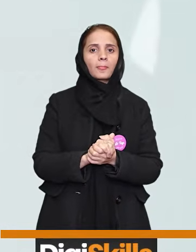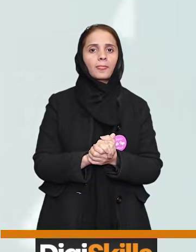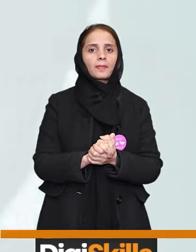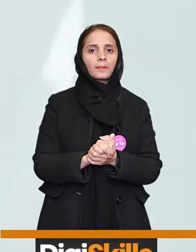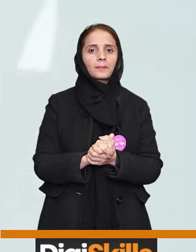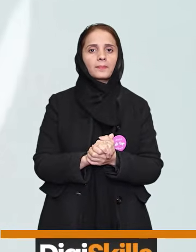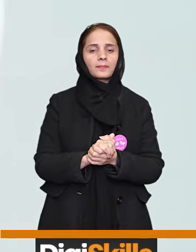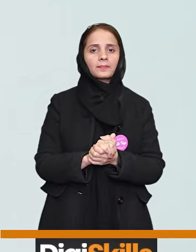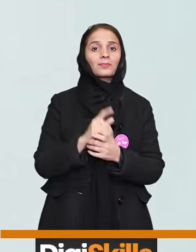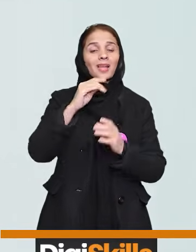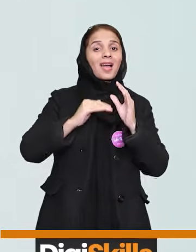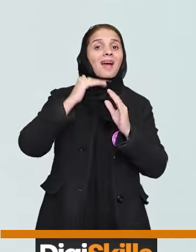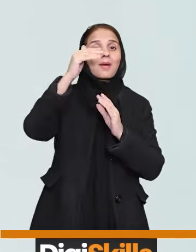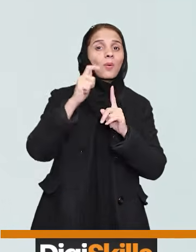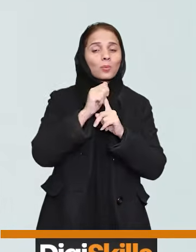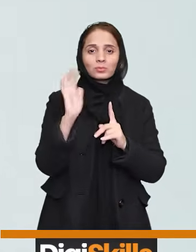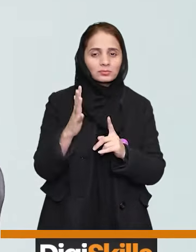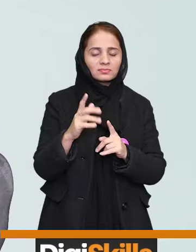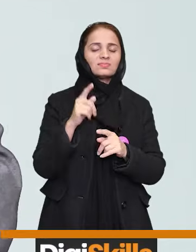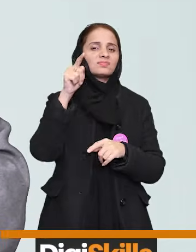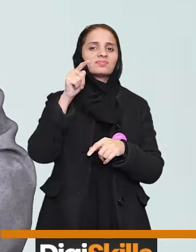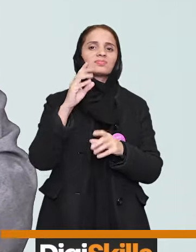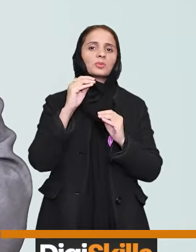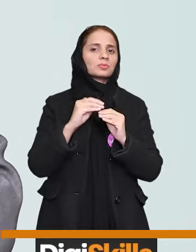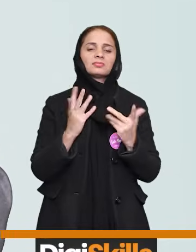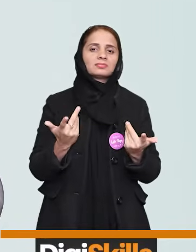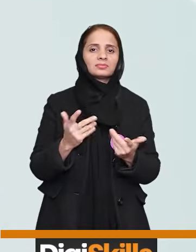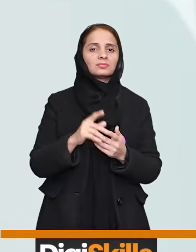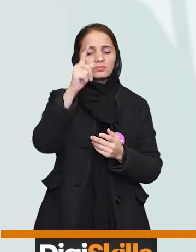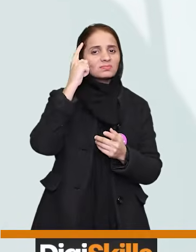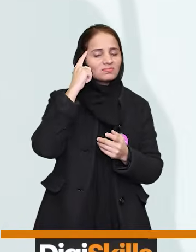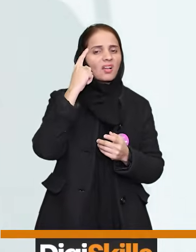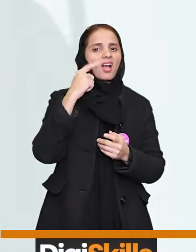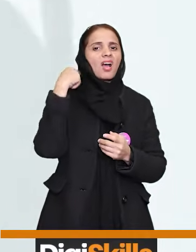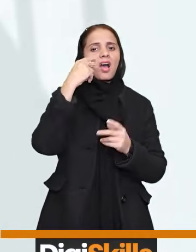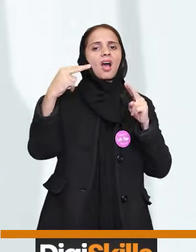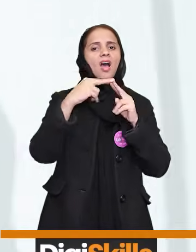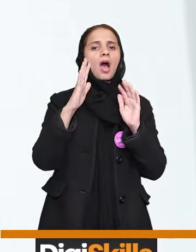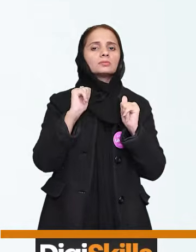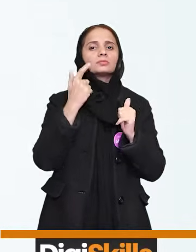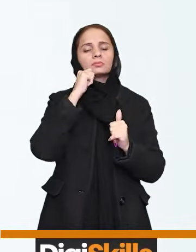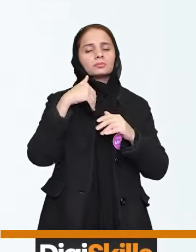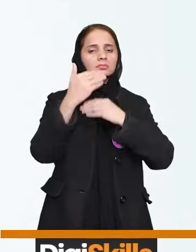And if you do not fulfill that commitment, believe me that project becomes redundant for the employer.